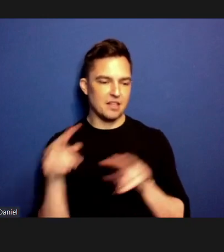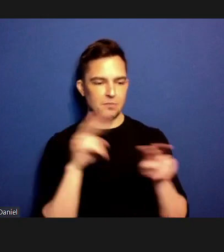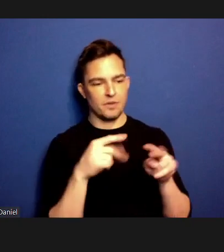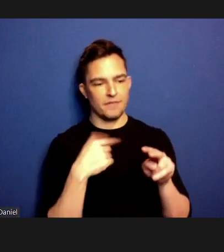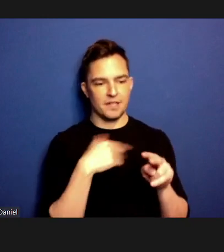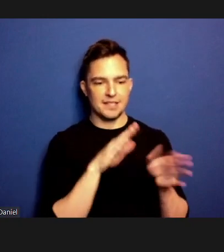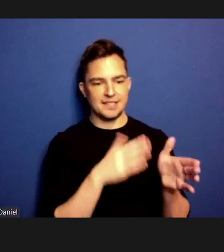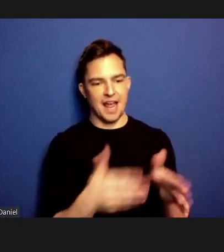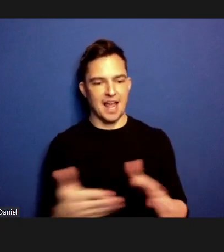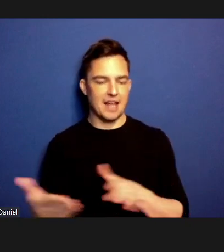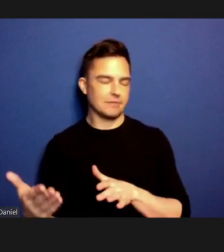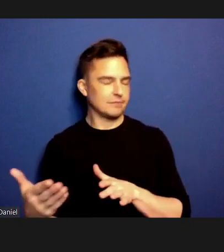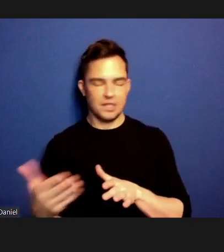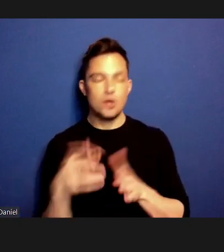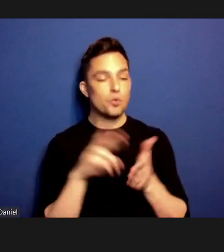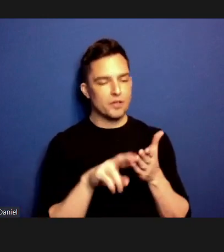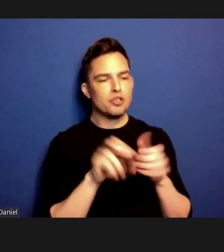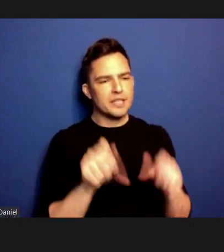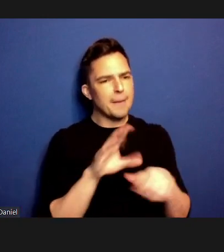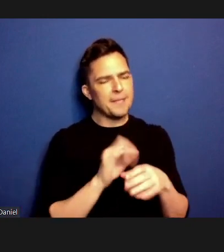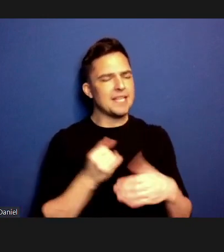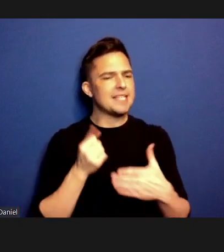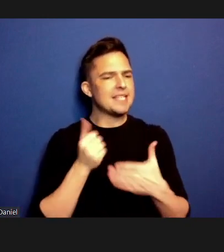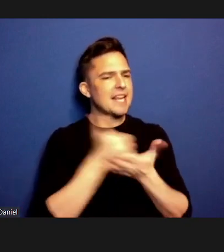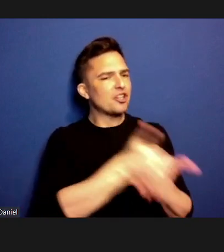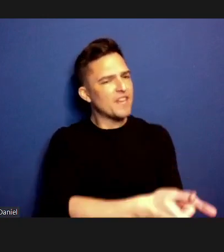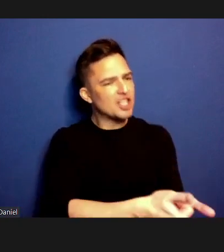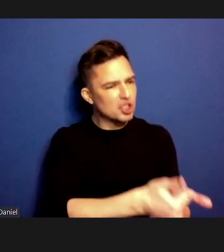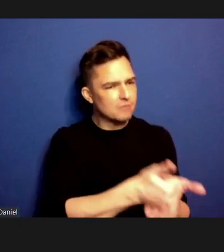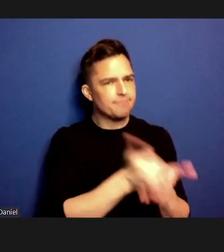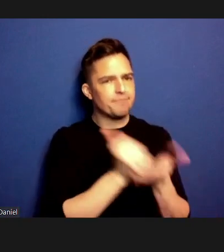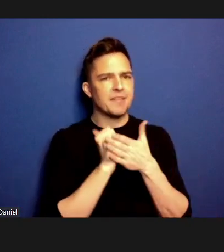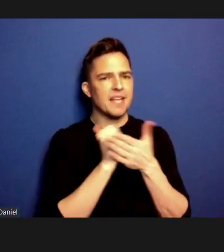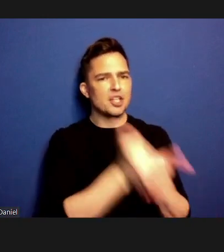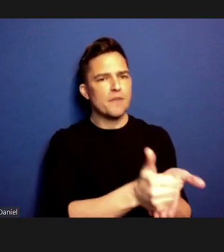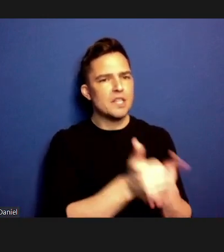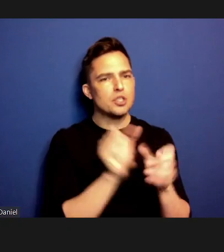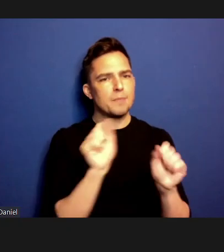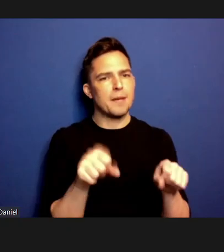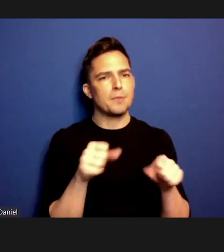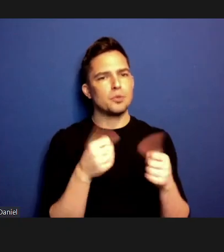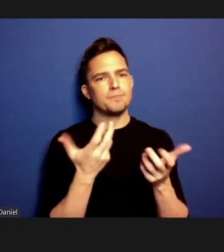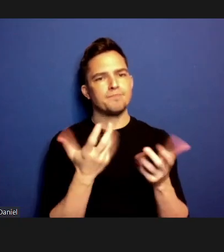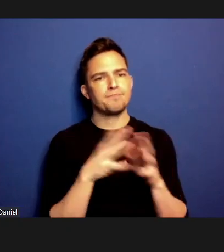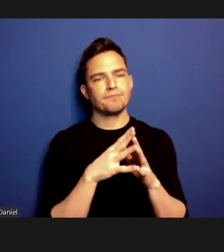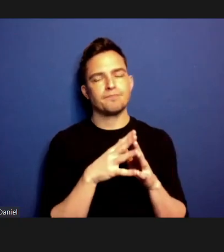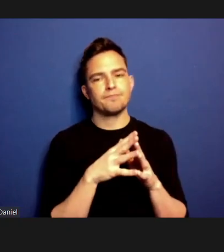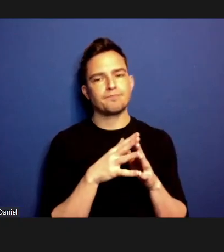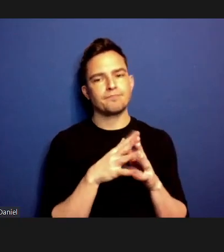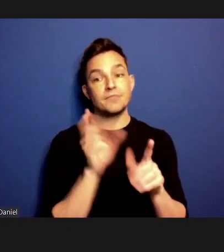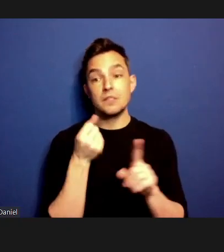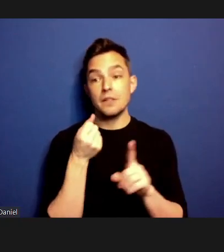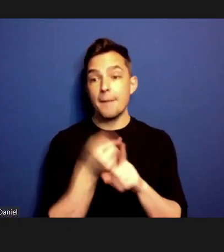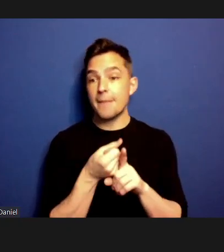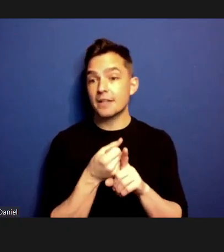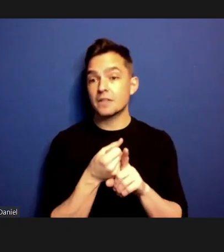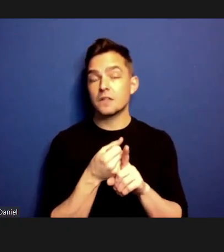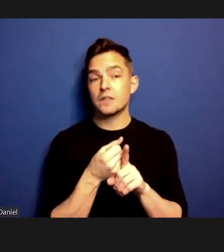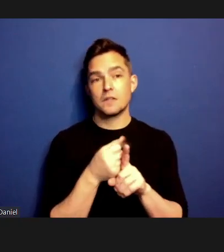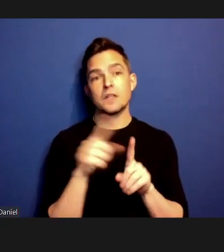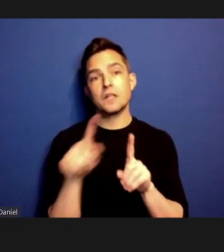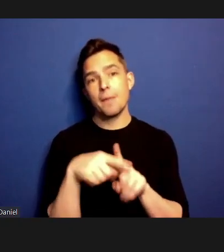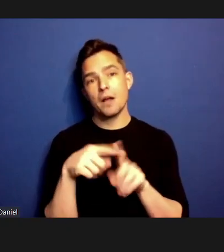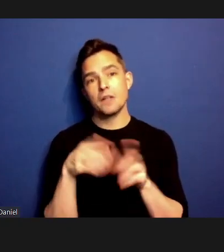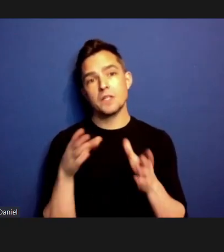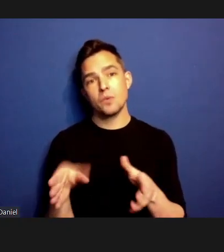that research can be an intervention into impacting in a positive way the material conditions